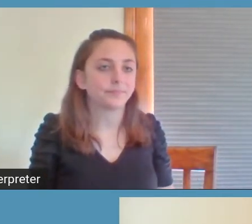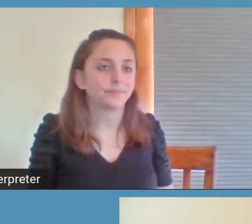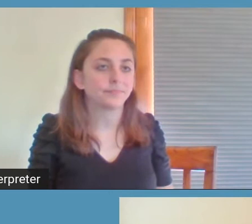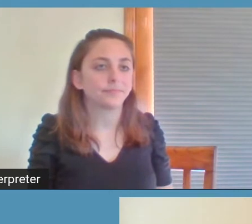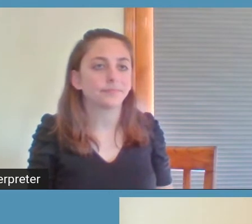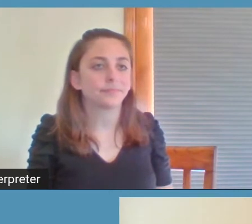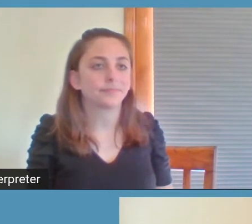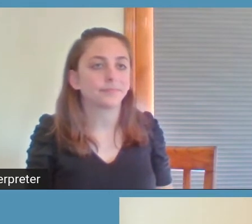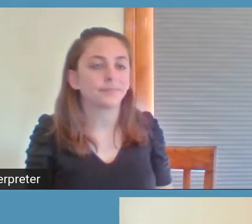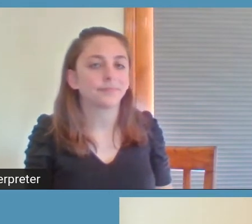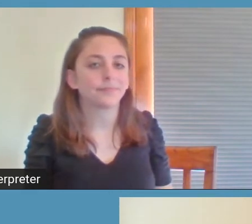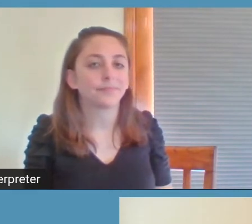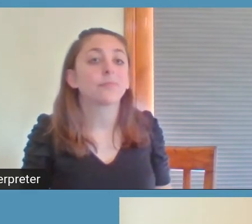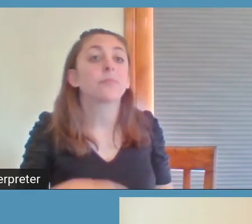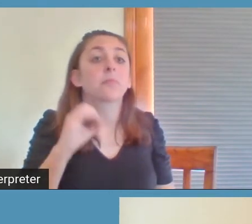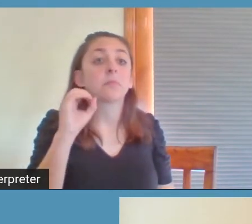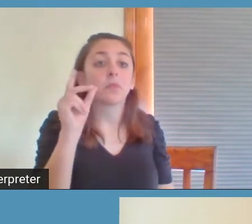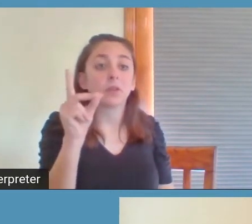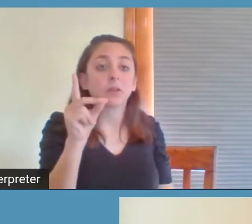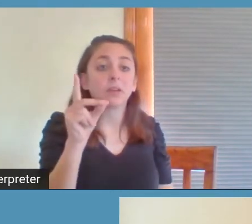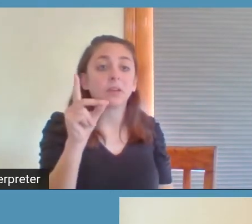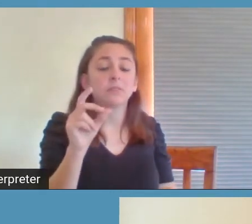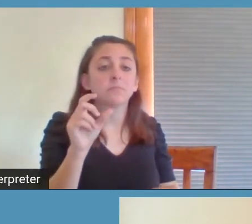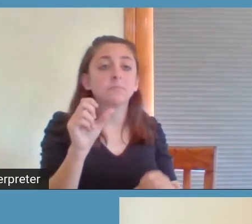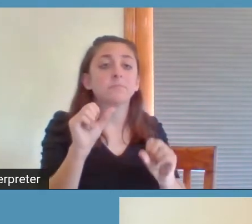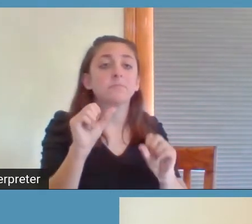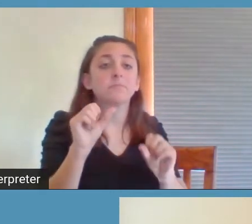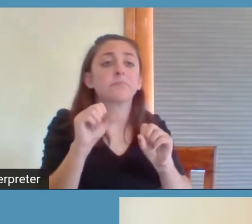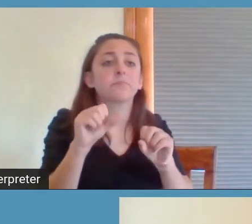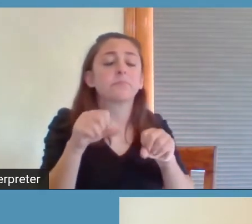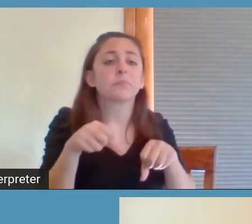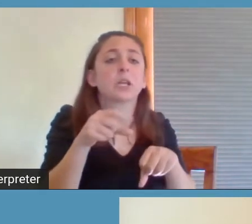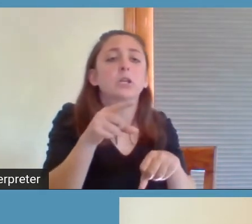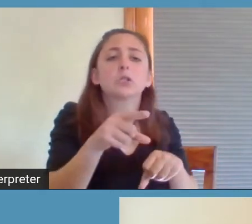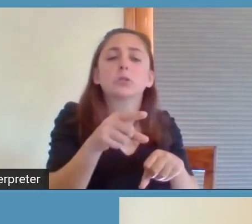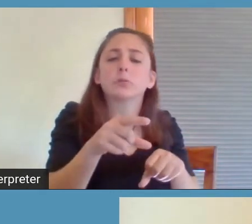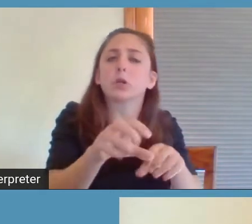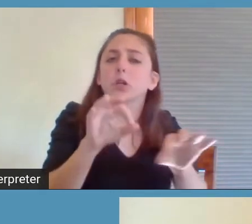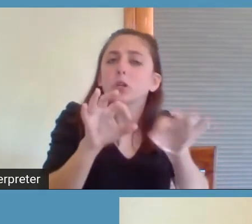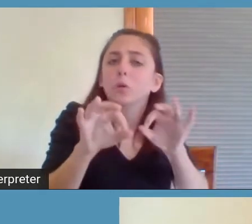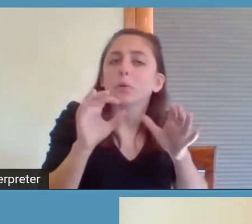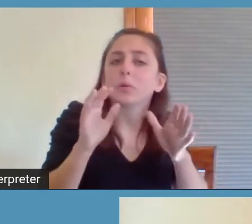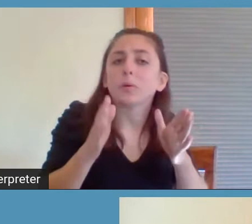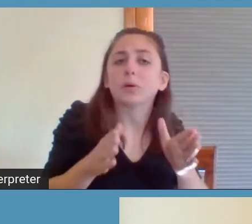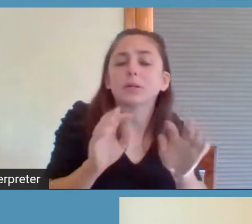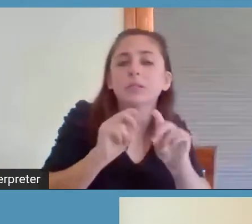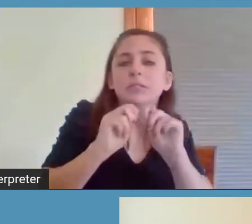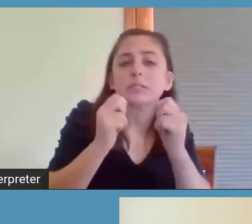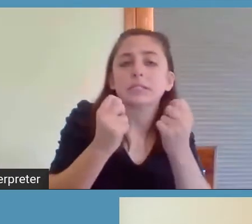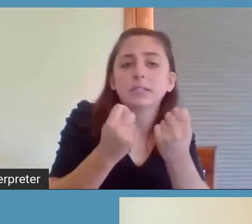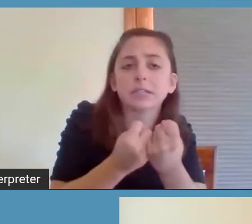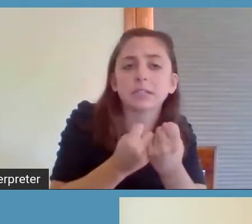okay um can can you as as the curatorial team provide the typical piece details and credits